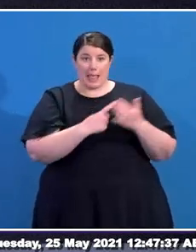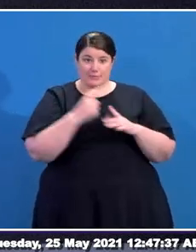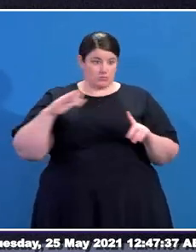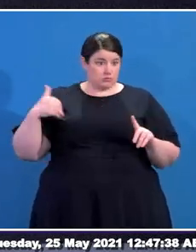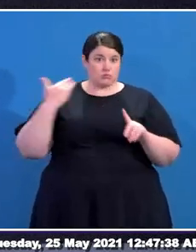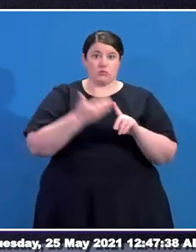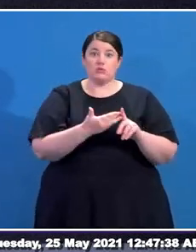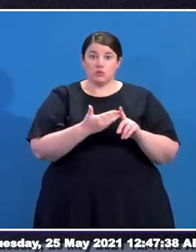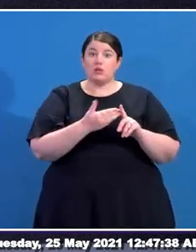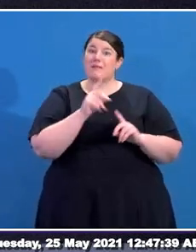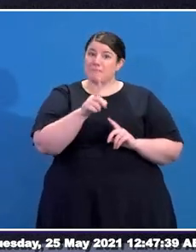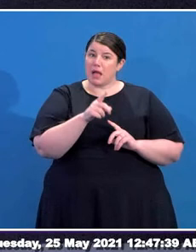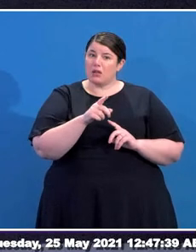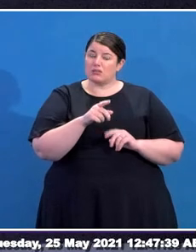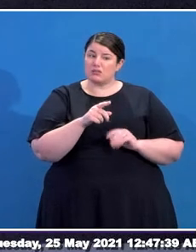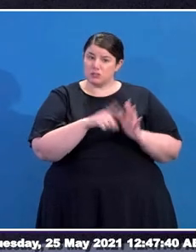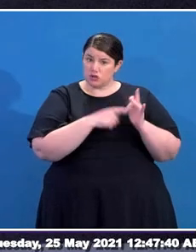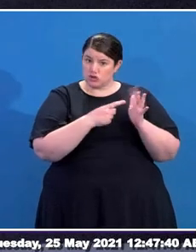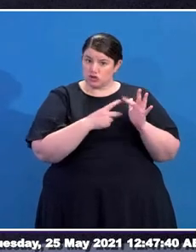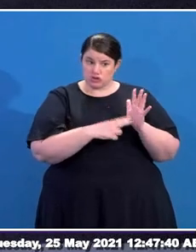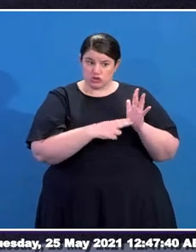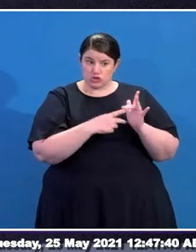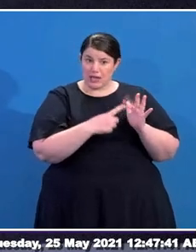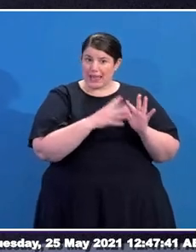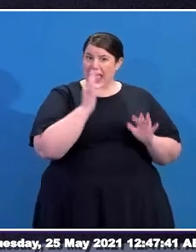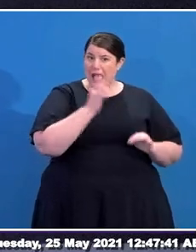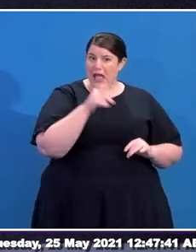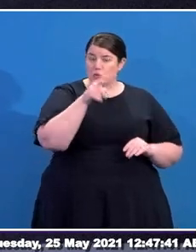But did she also ask you some questions about what was happening in the house